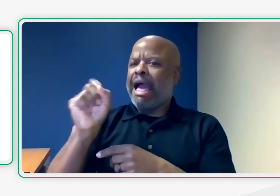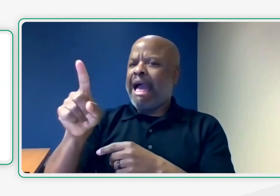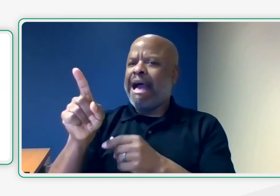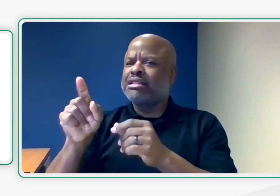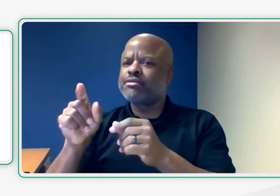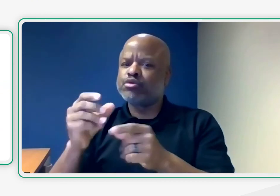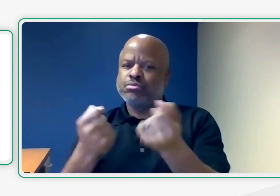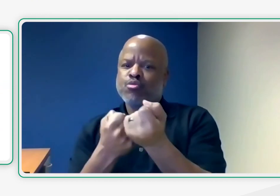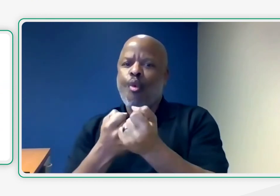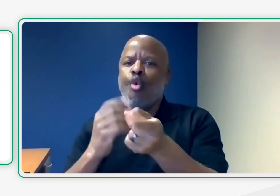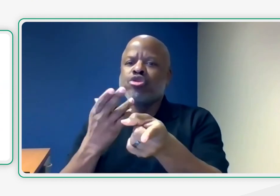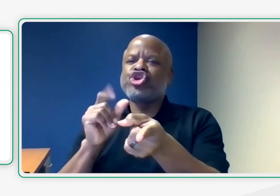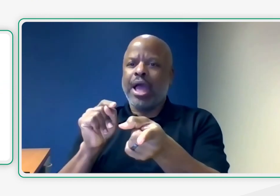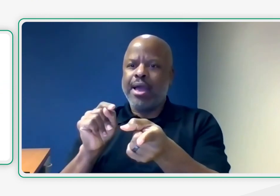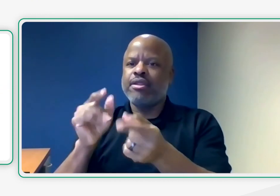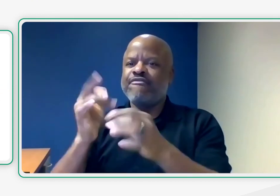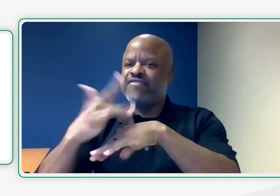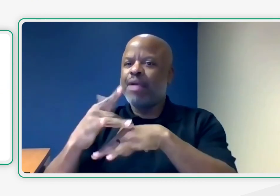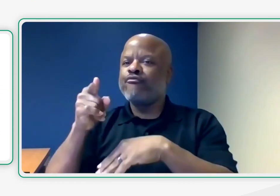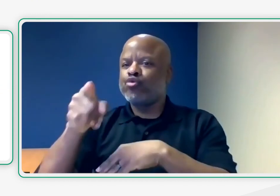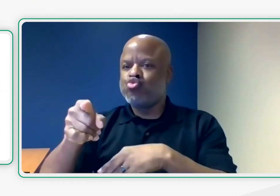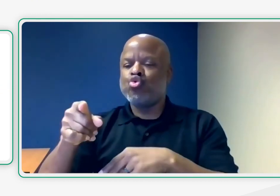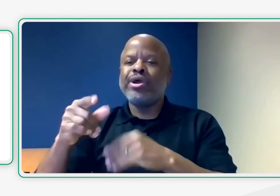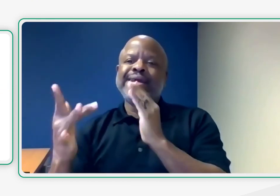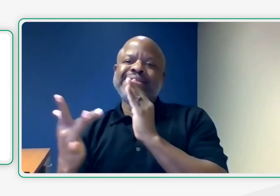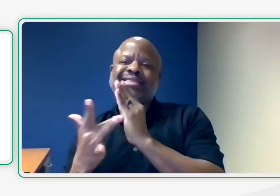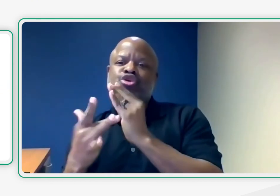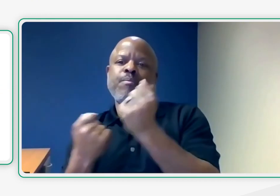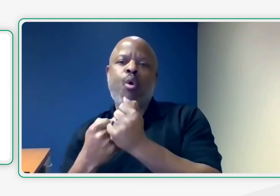feel free to reach out through the chat. We do have technical support available there.